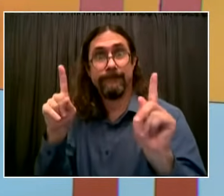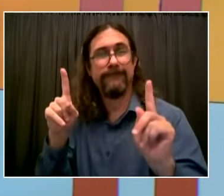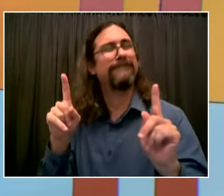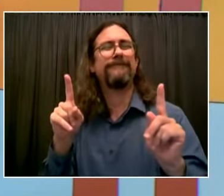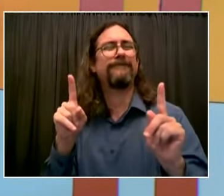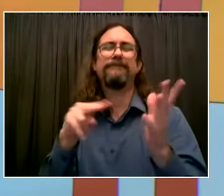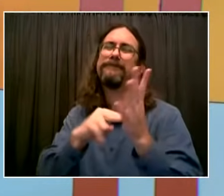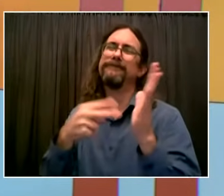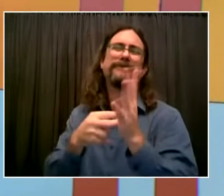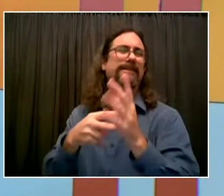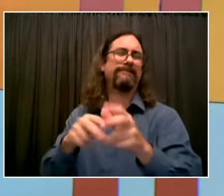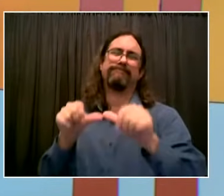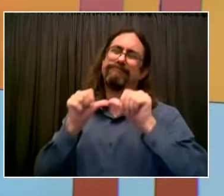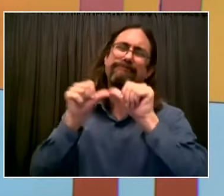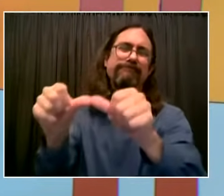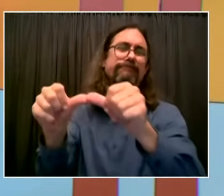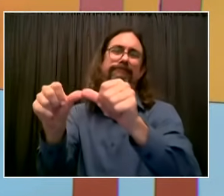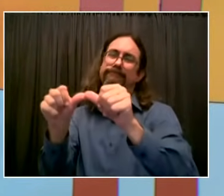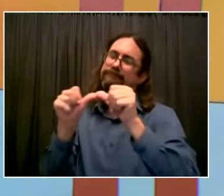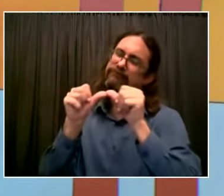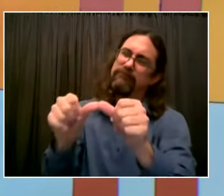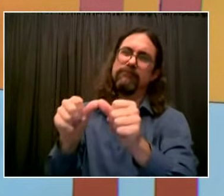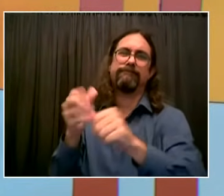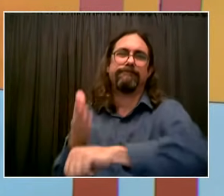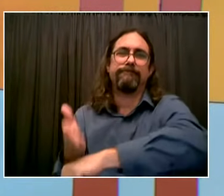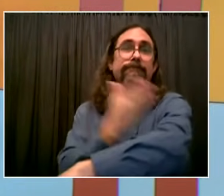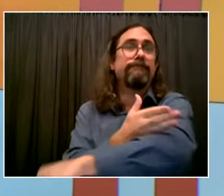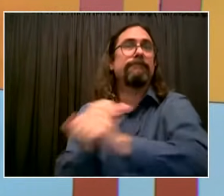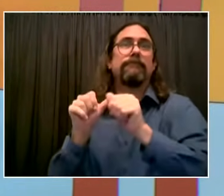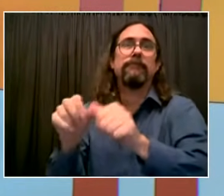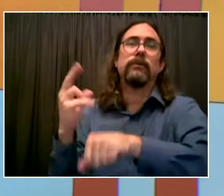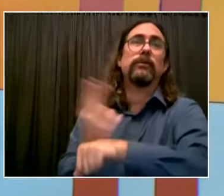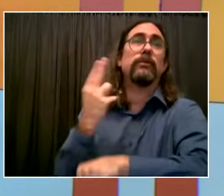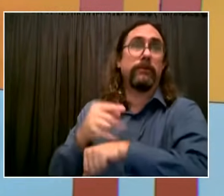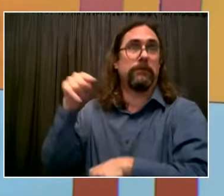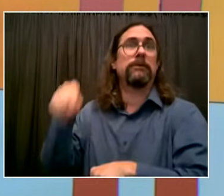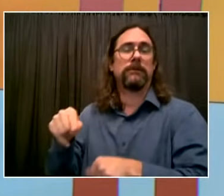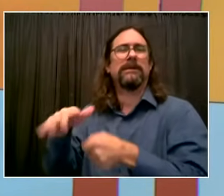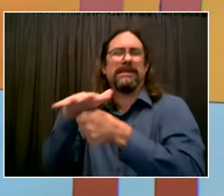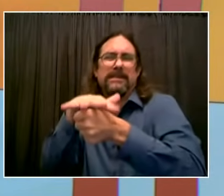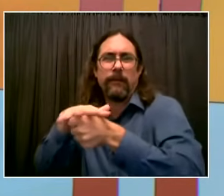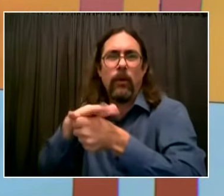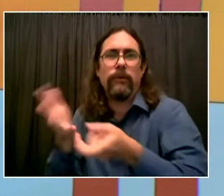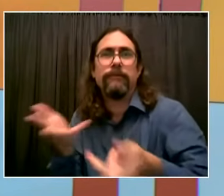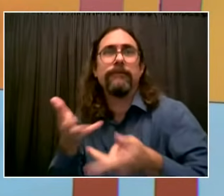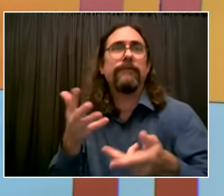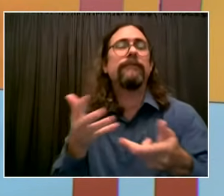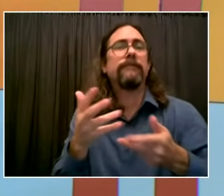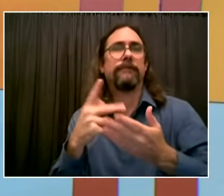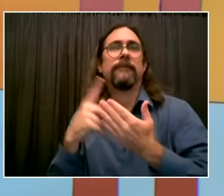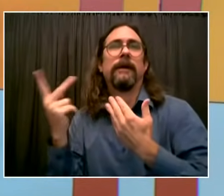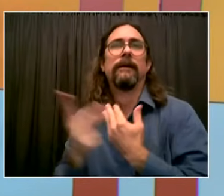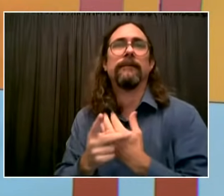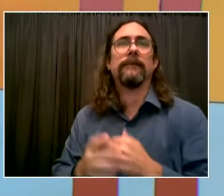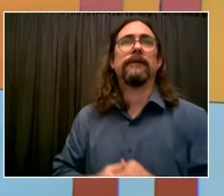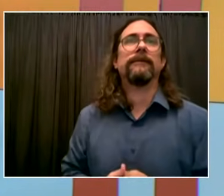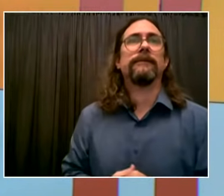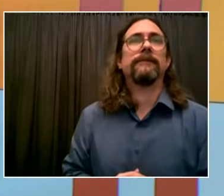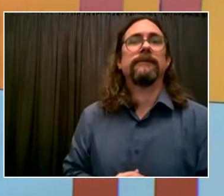MUCH TO SAY ABOUT OUR RECOVERY ASE WLL. WE KNOW WHEN COMMUNITIES AND POLICE WORK TOGETHER THAT'S